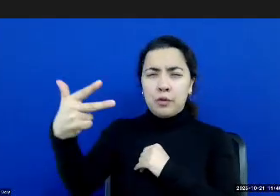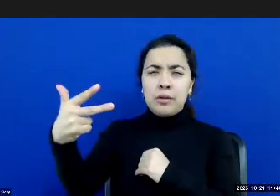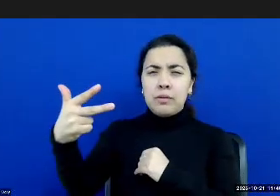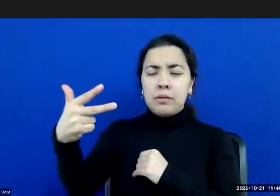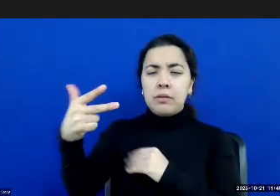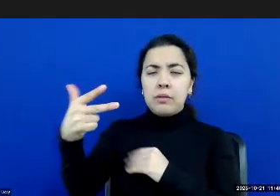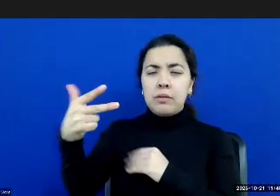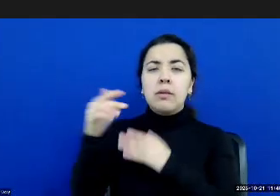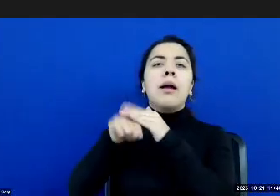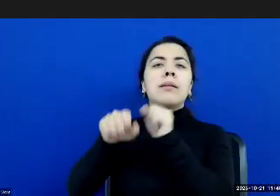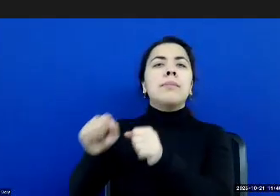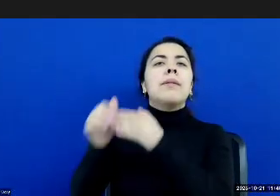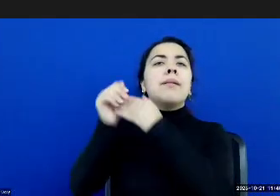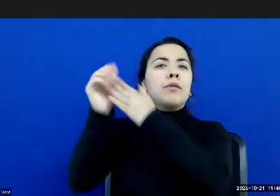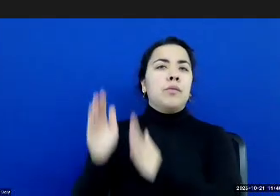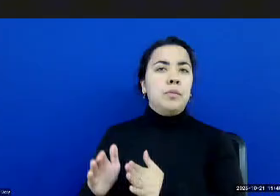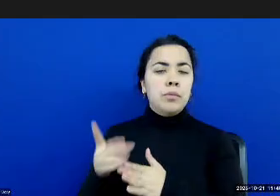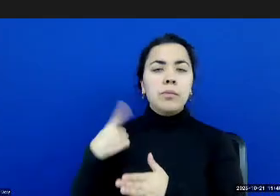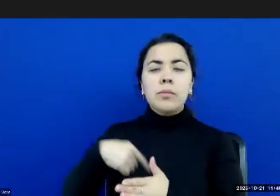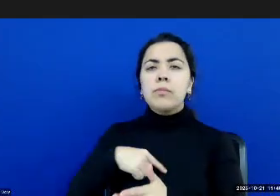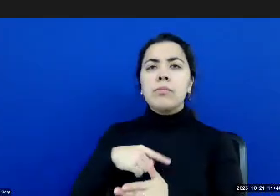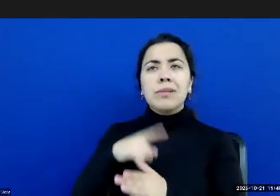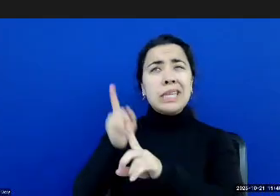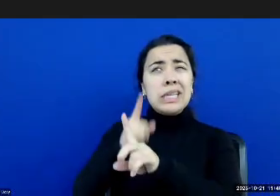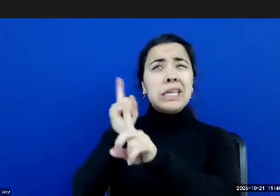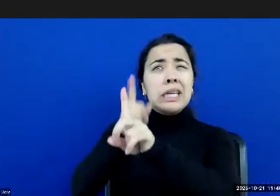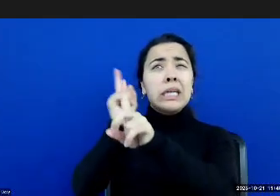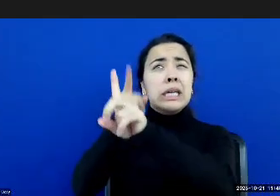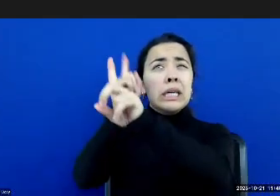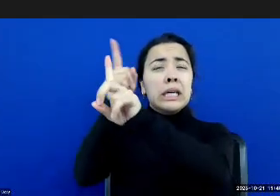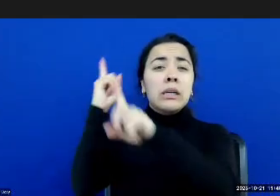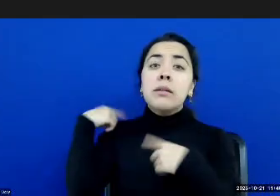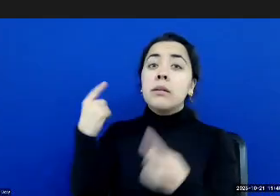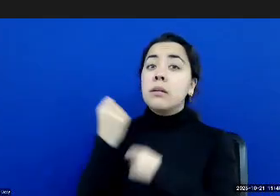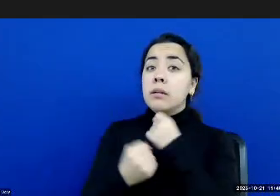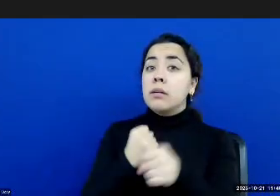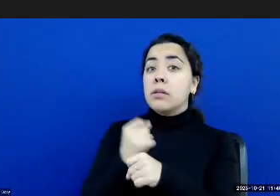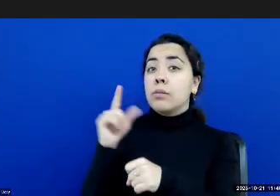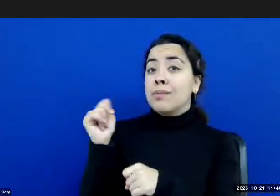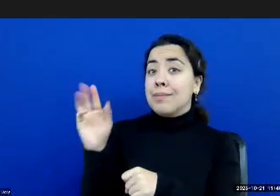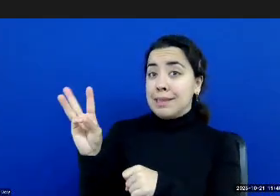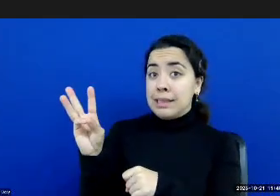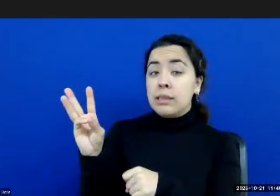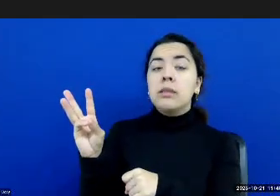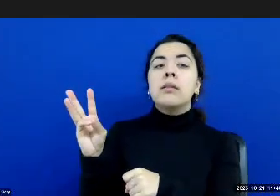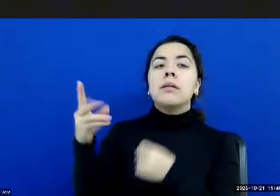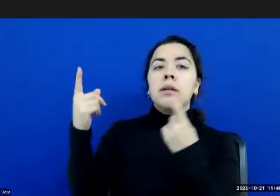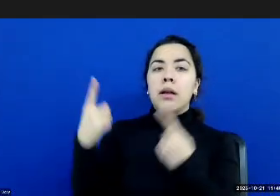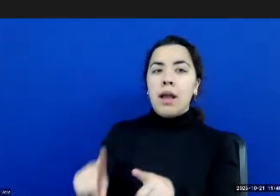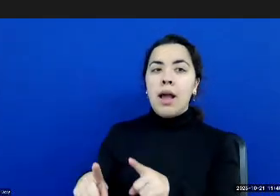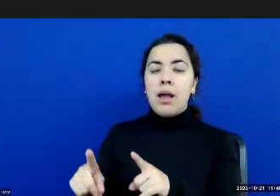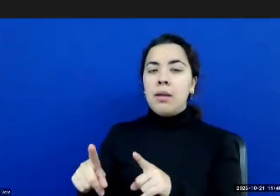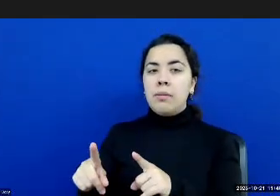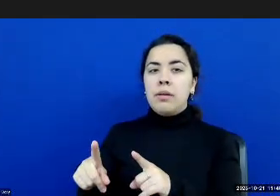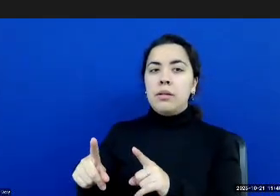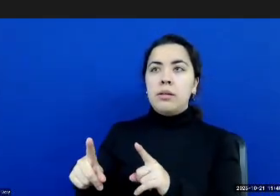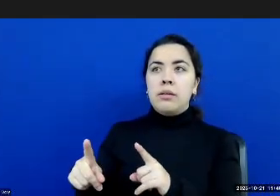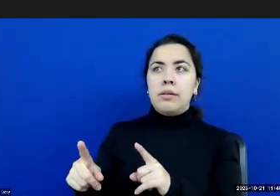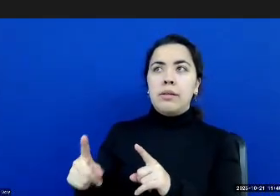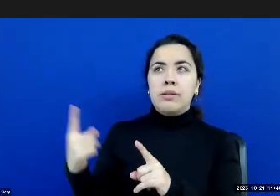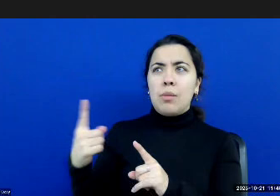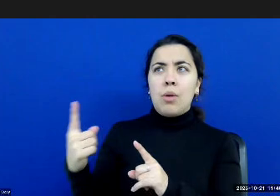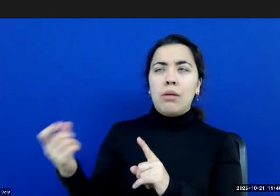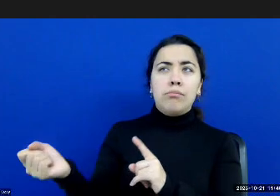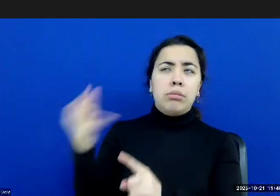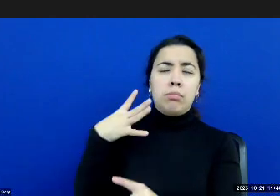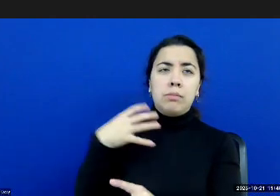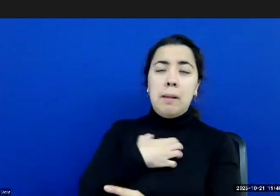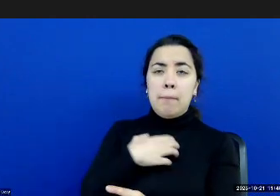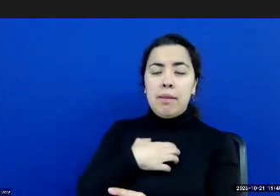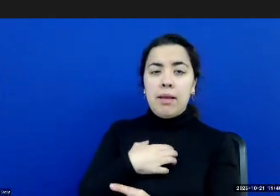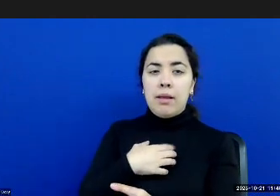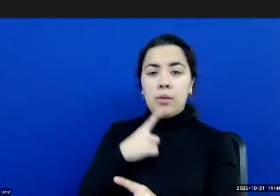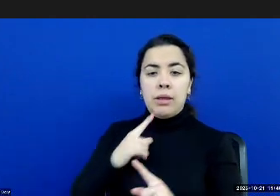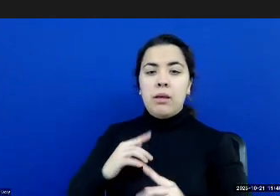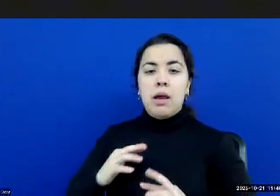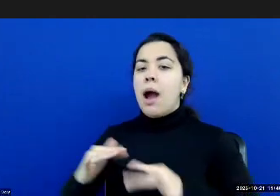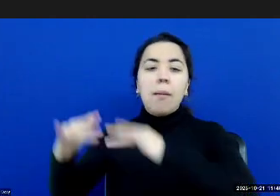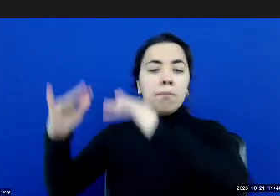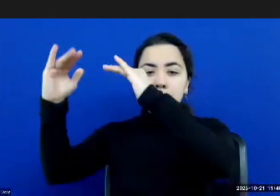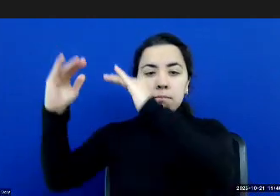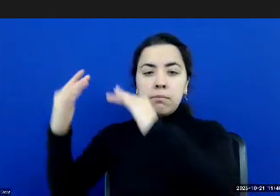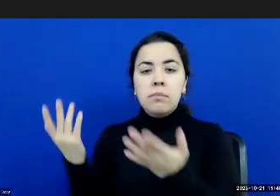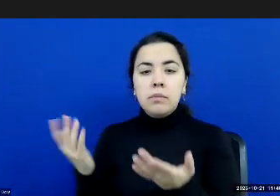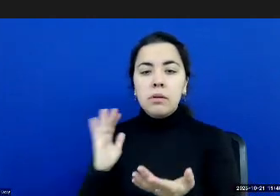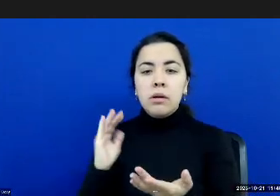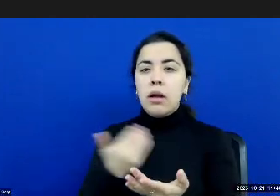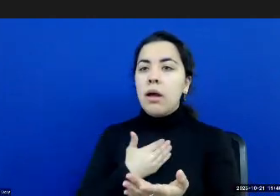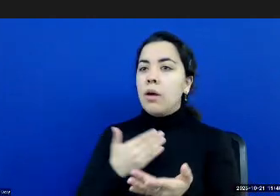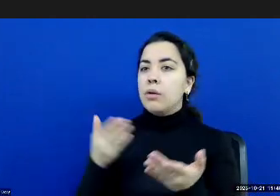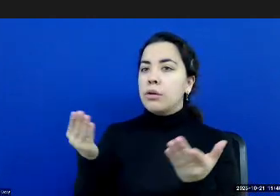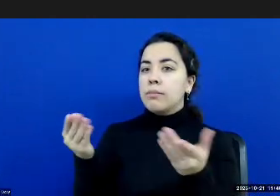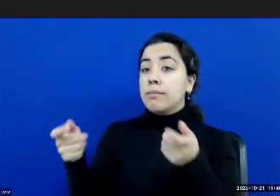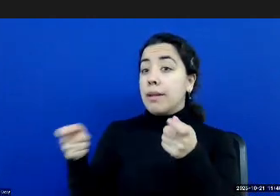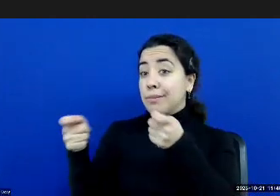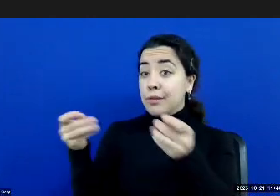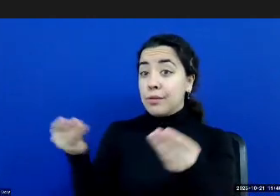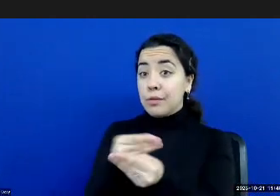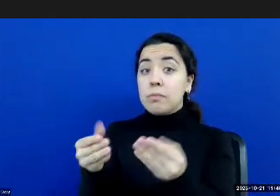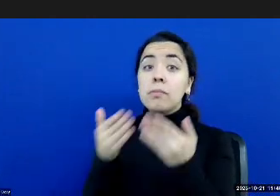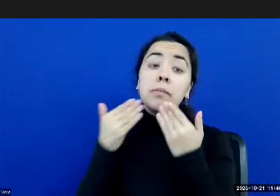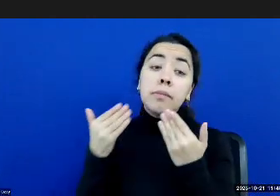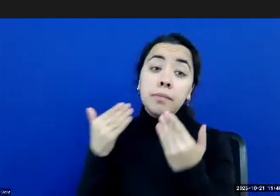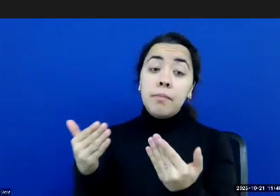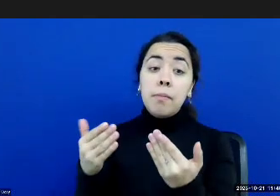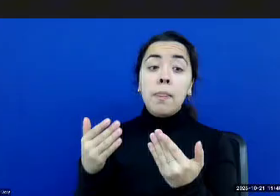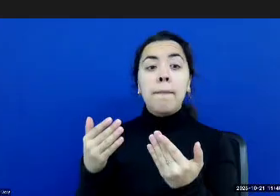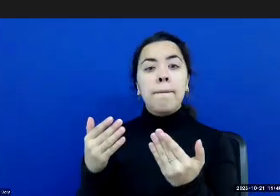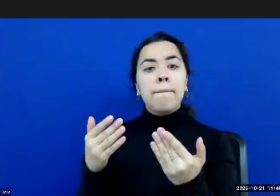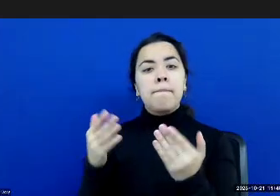Kathleen DeForest: as accessibility leaders. We have been working on this since 2016 or so, and then when we got hit with the complaint, that really springboarded things for us. And our administration, thankfully.